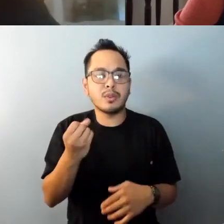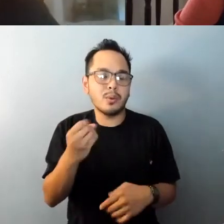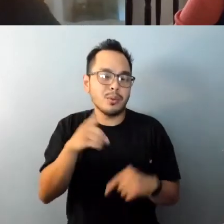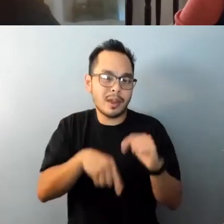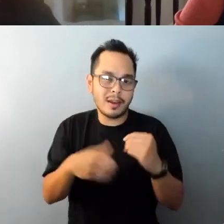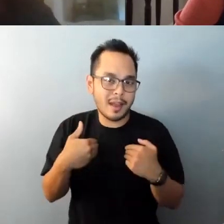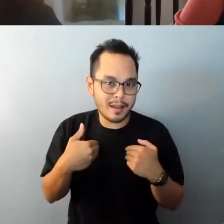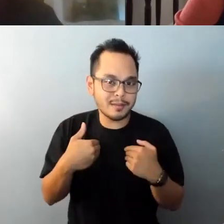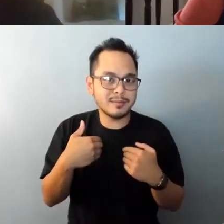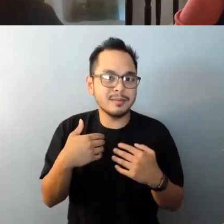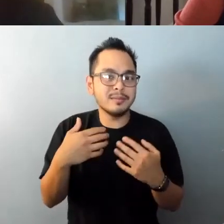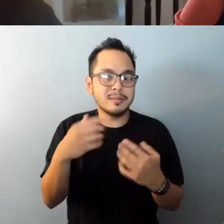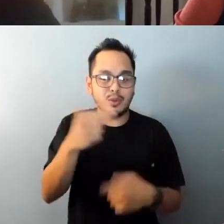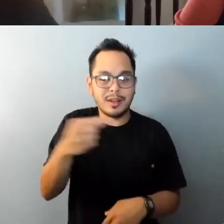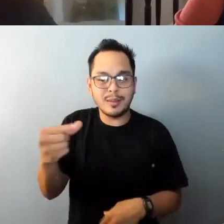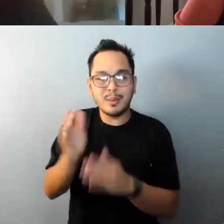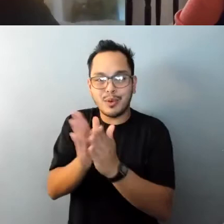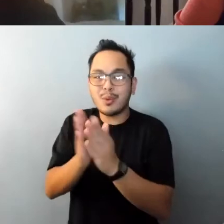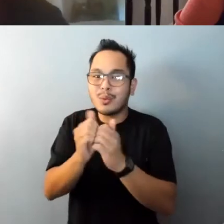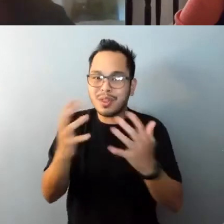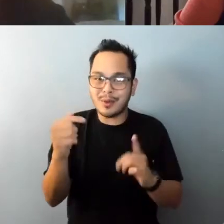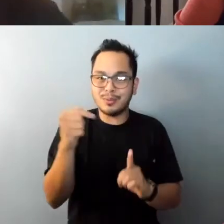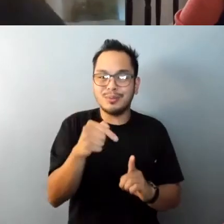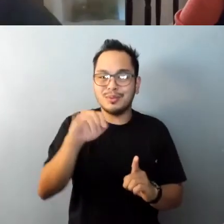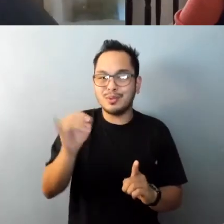certain things that she is not a part of. Shows like how to put her back in? So not